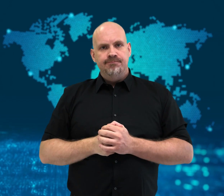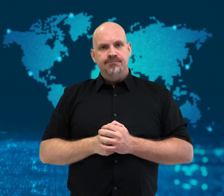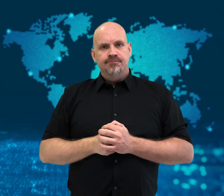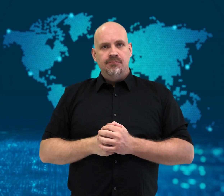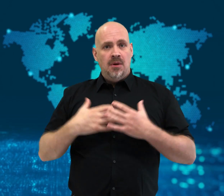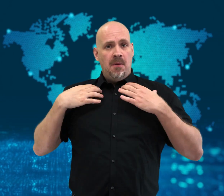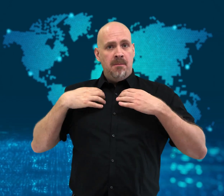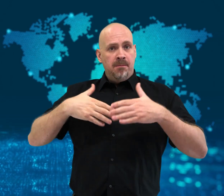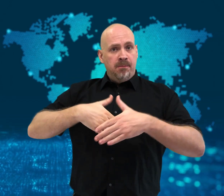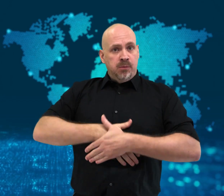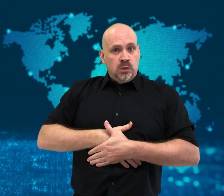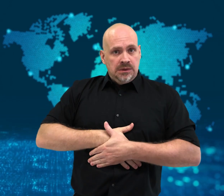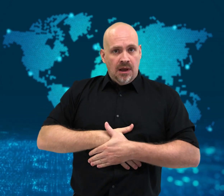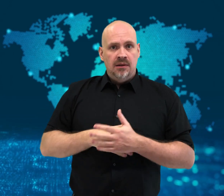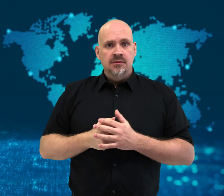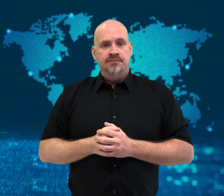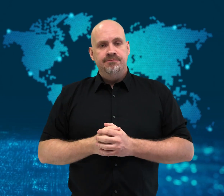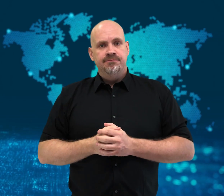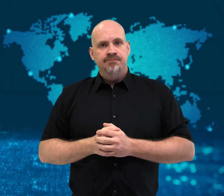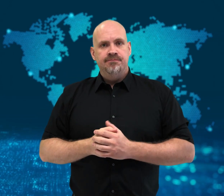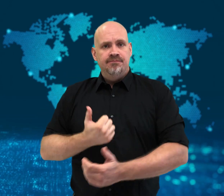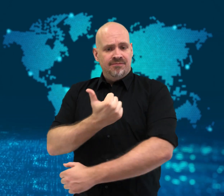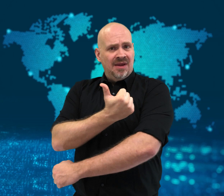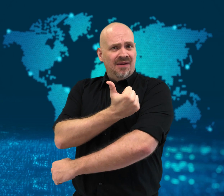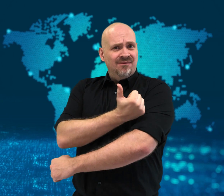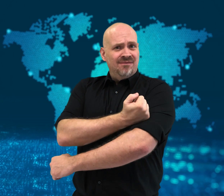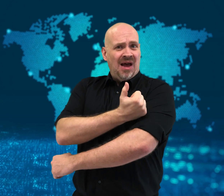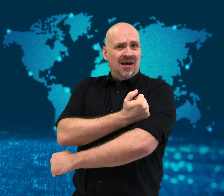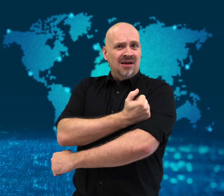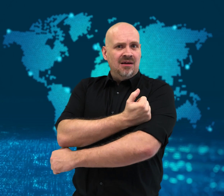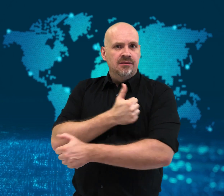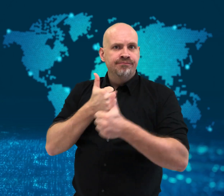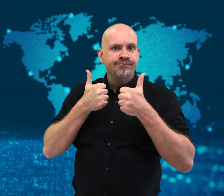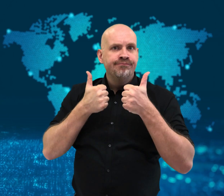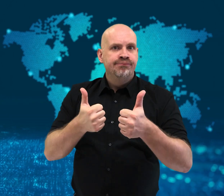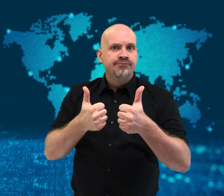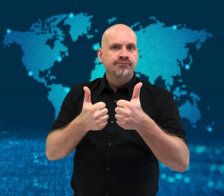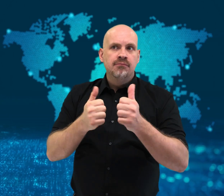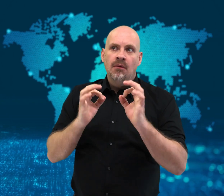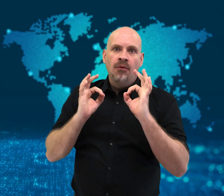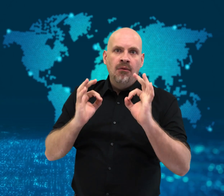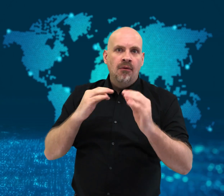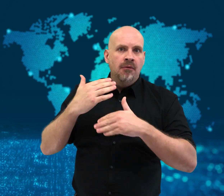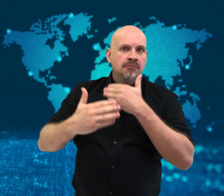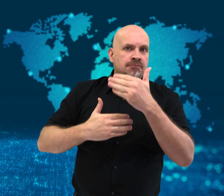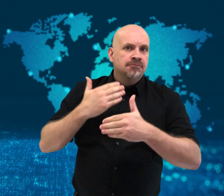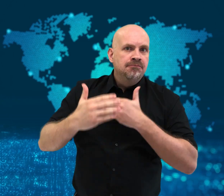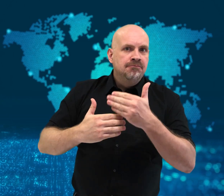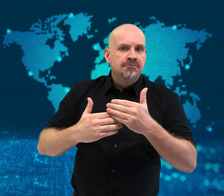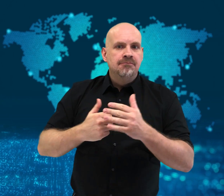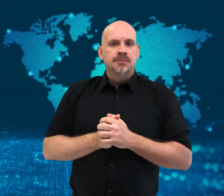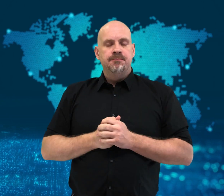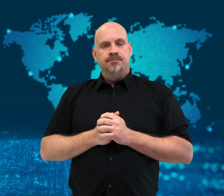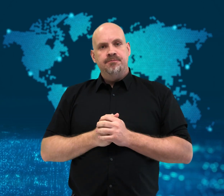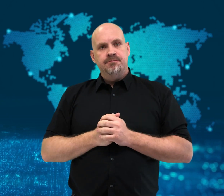Successful vaccine story.